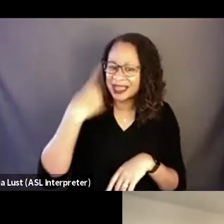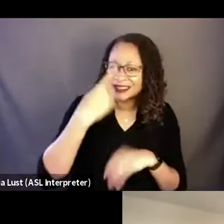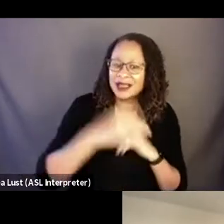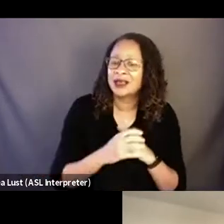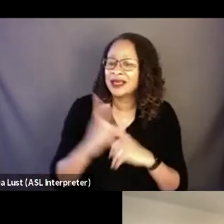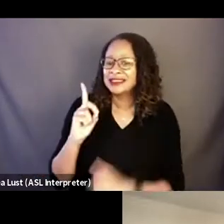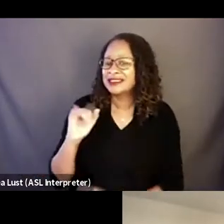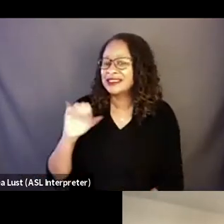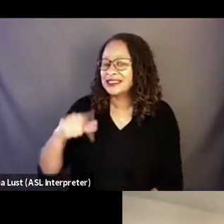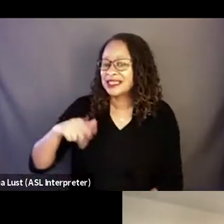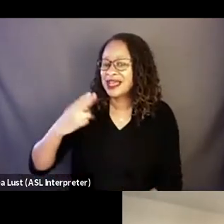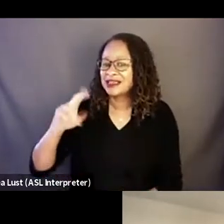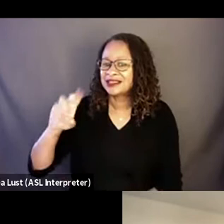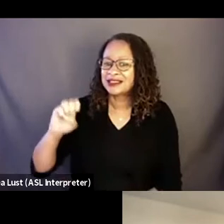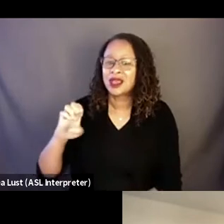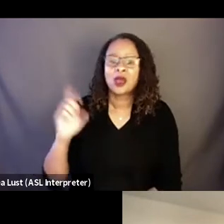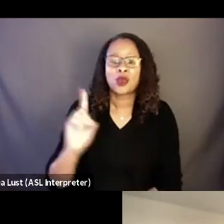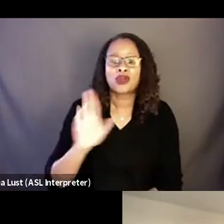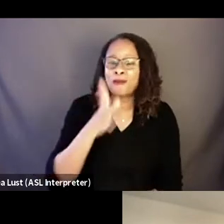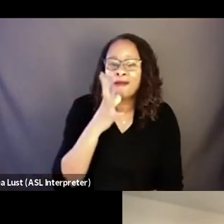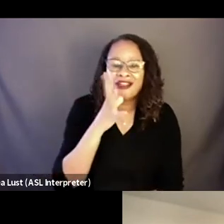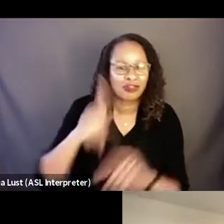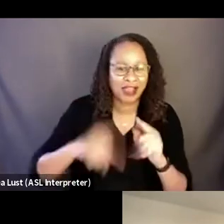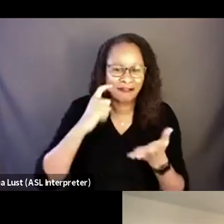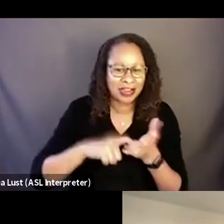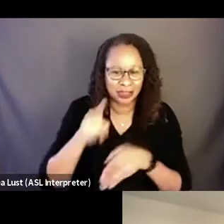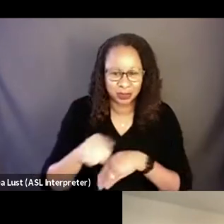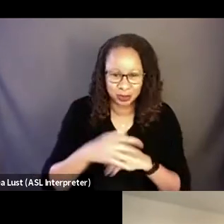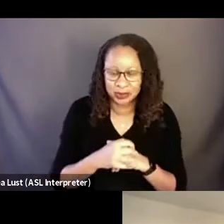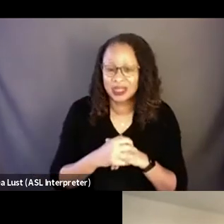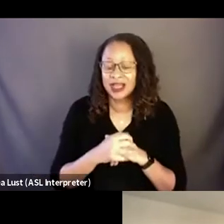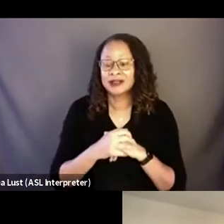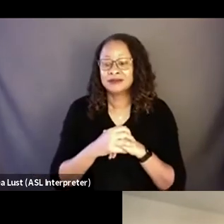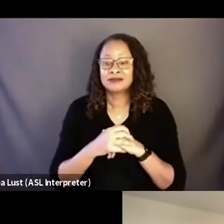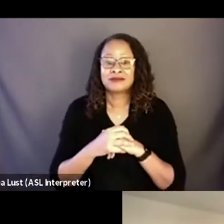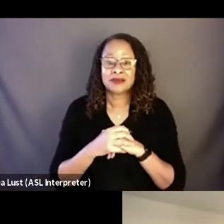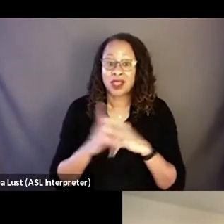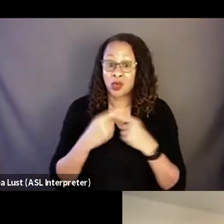even your own mother wouldn't recognize you. And that's what, when I brought back all the footage,